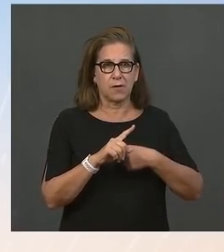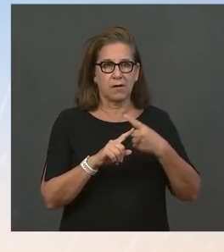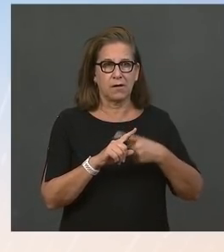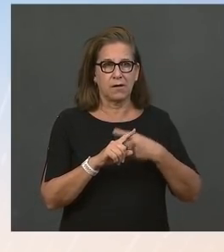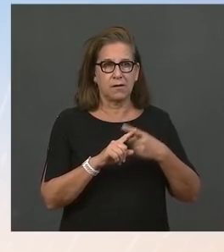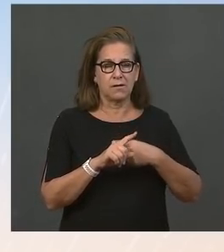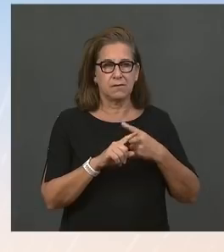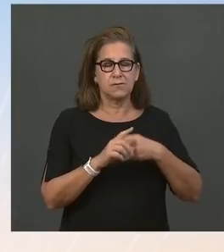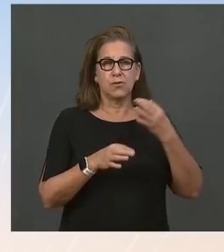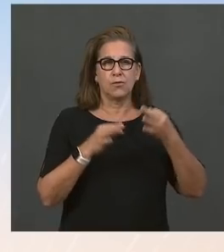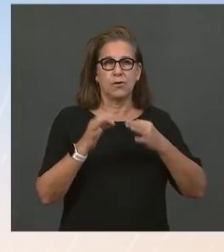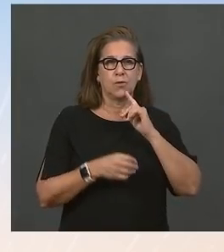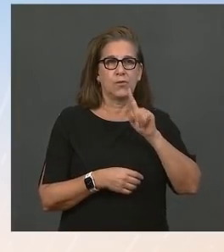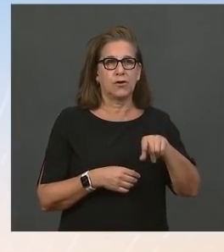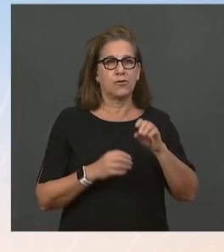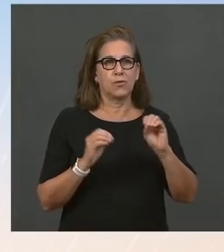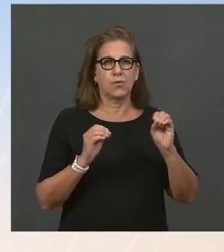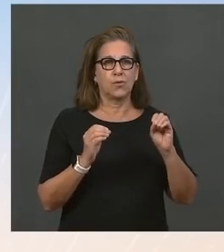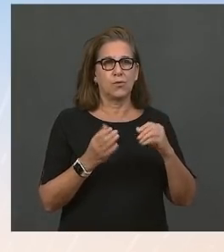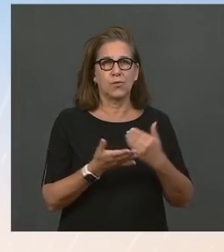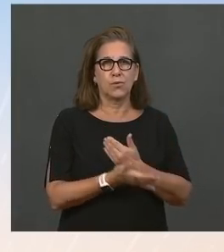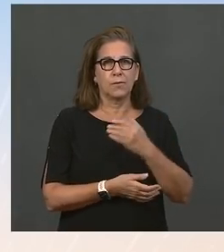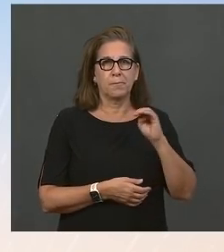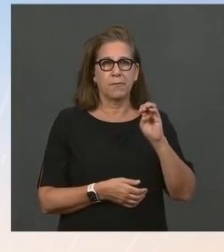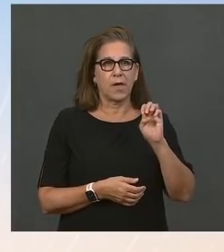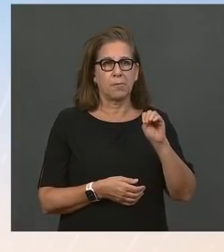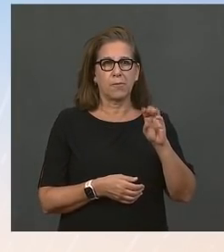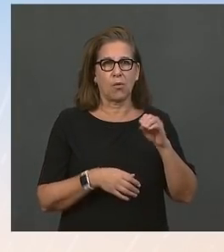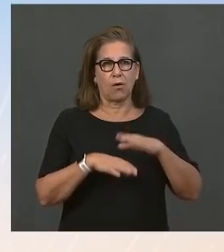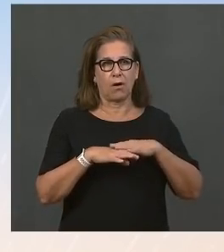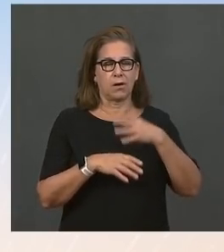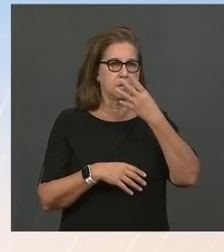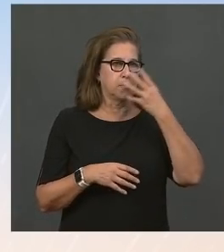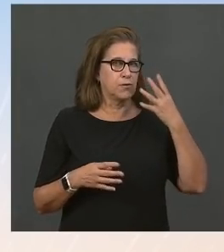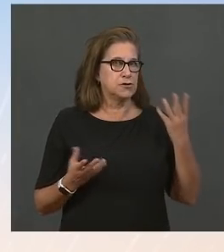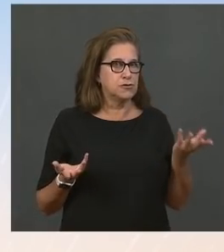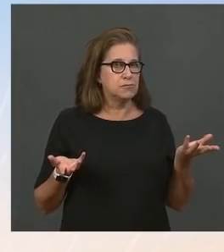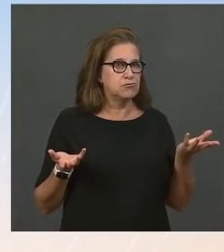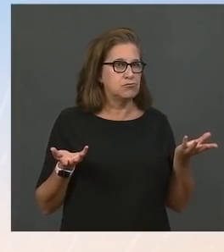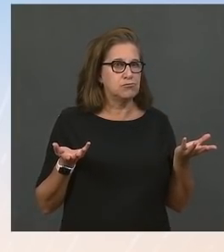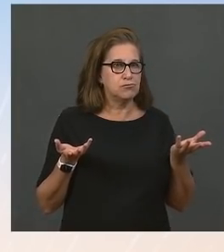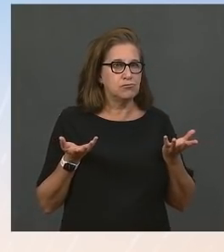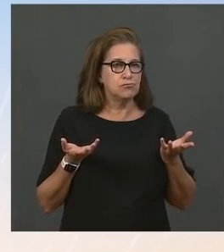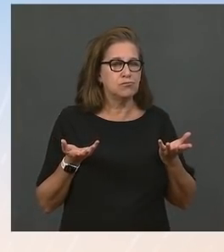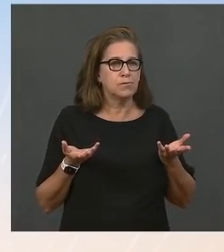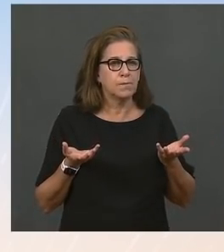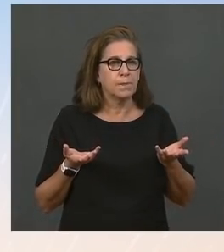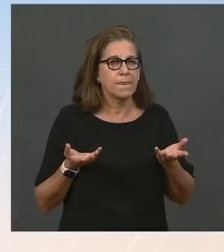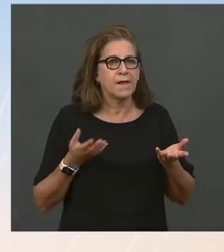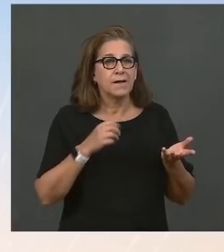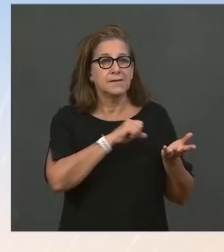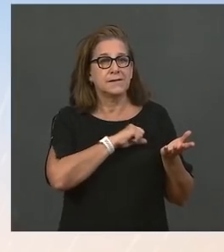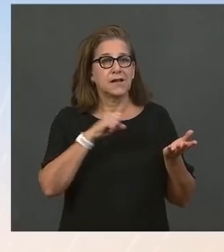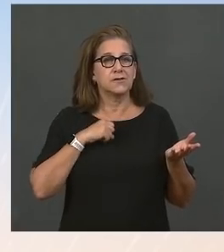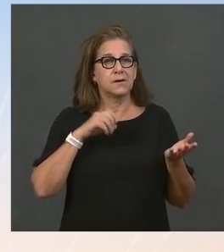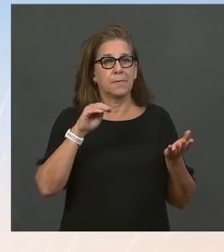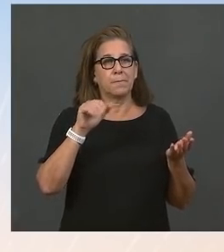Ms. Psaki: And Secretary Mayorkas has indicated he plans to issue a new memo and that we do oppose the MPP program, as the President said last night.